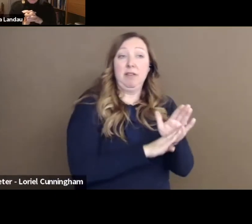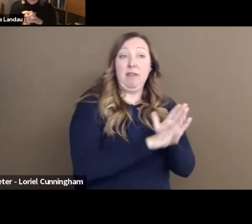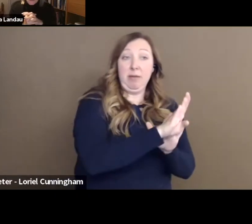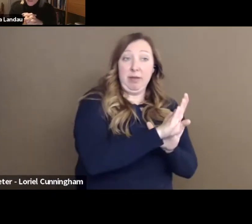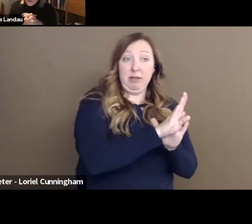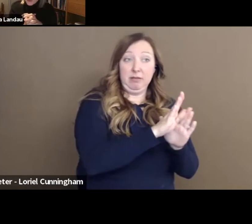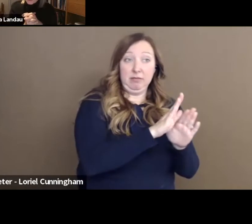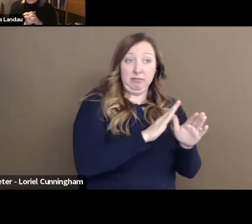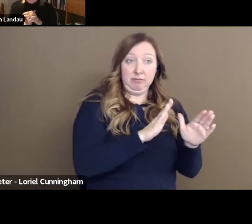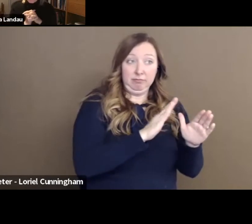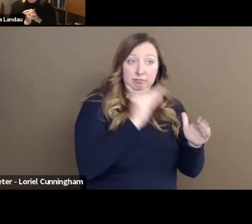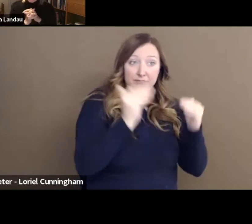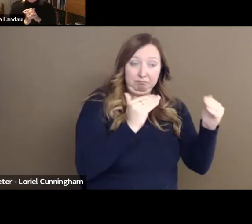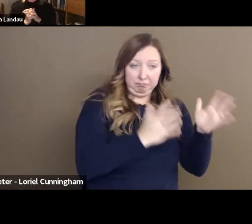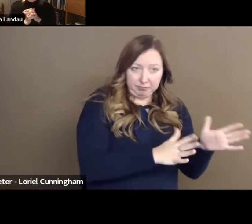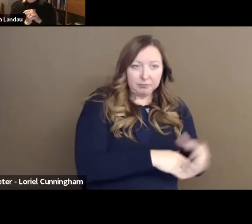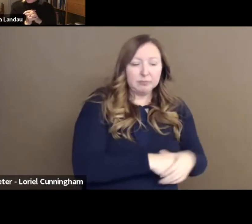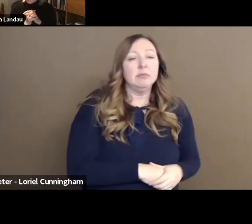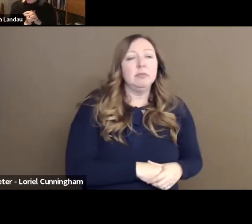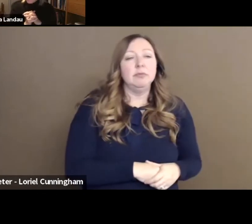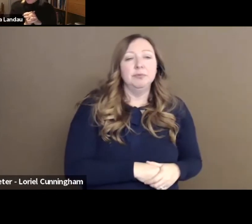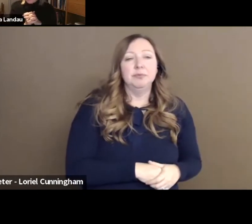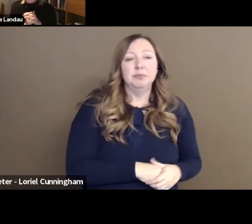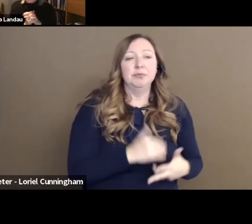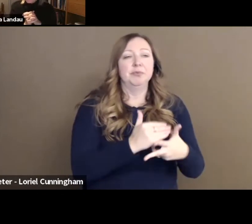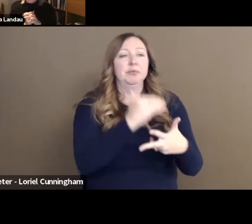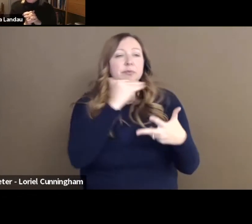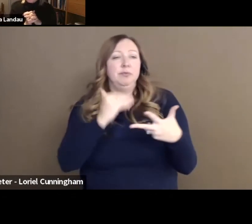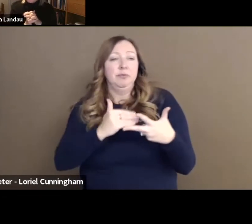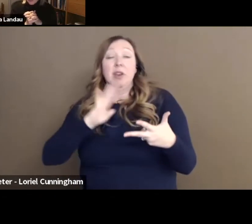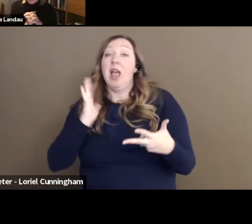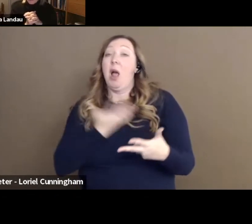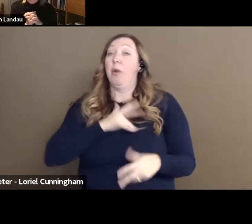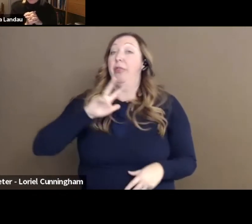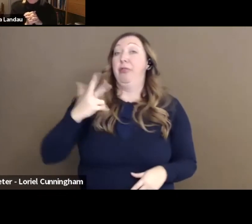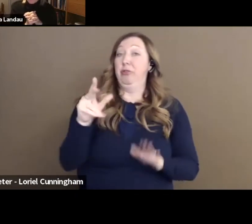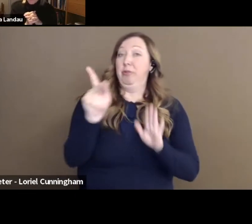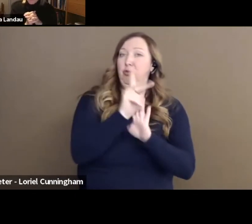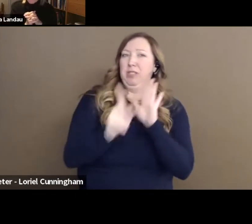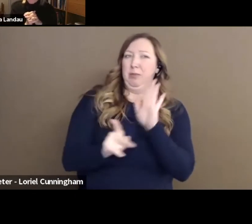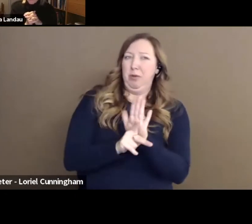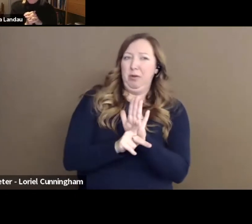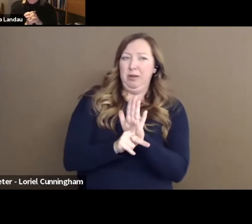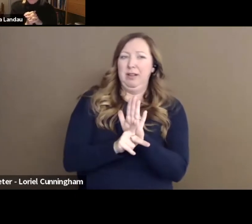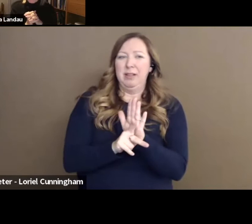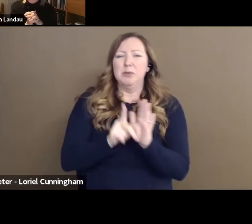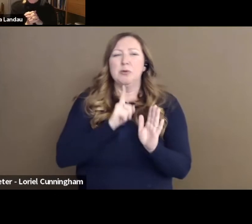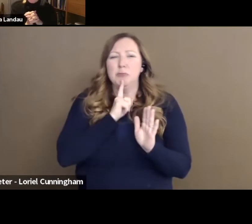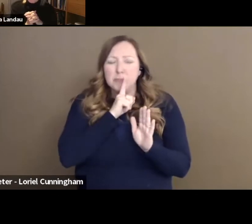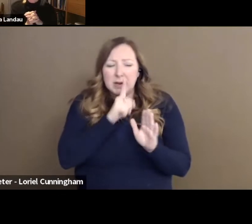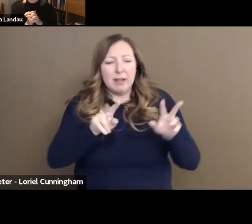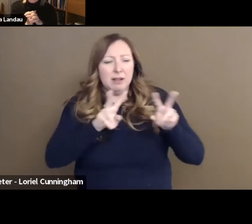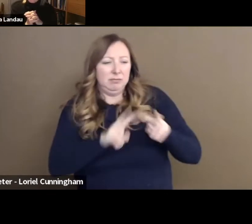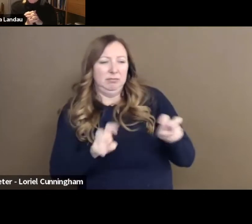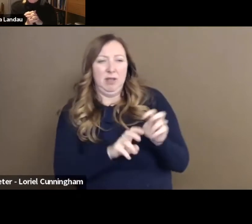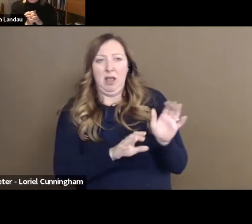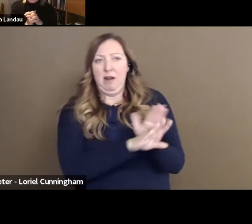and the third principle that we use is to look developmentally